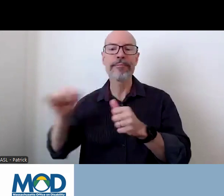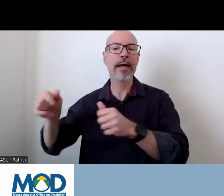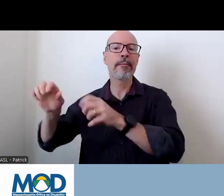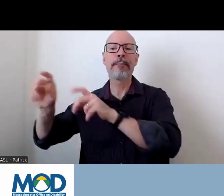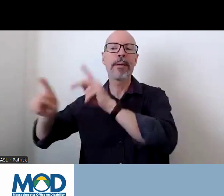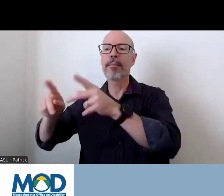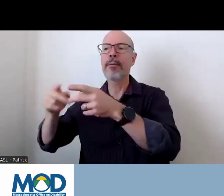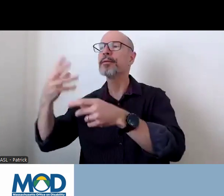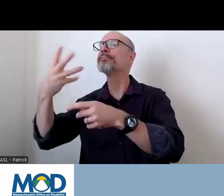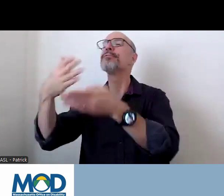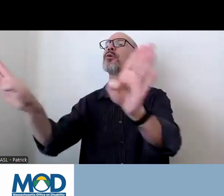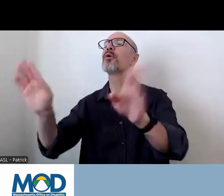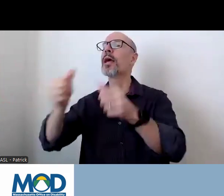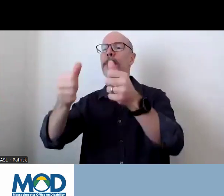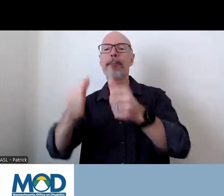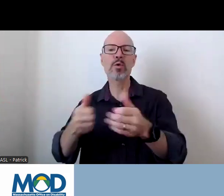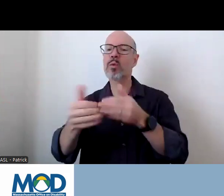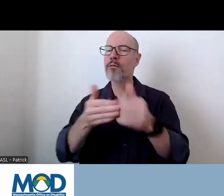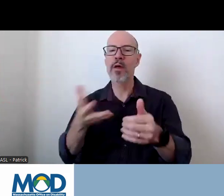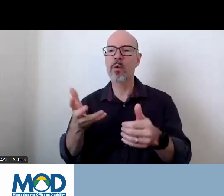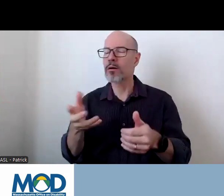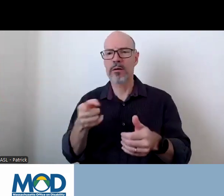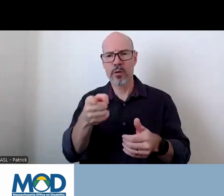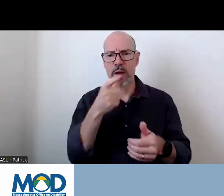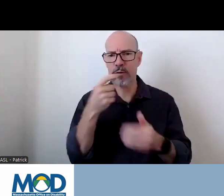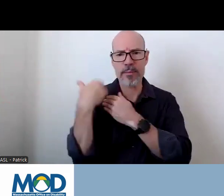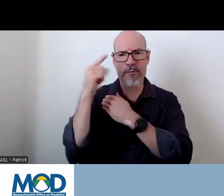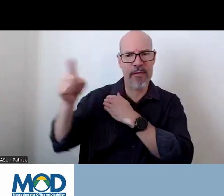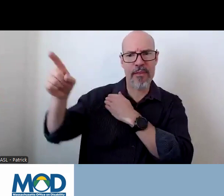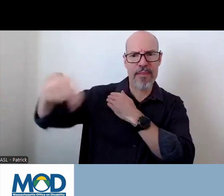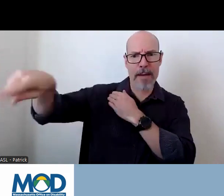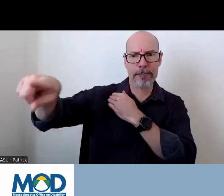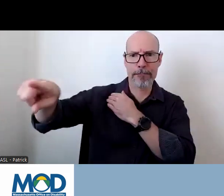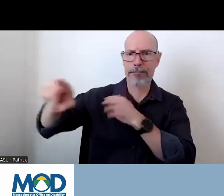uhm, you know, you're really under control of those individuals posting content, you